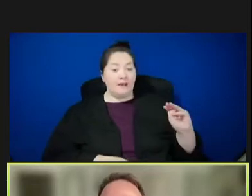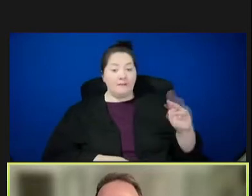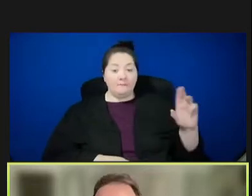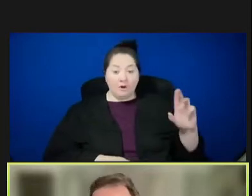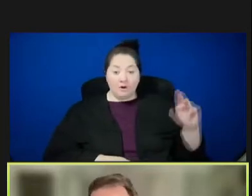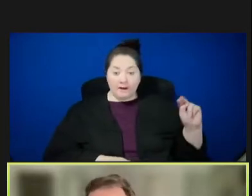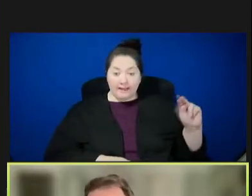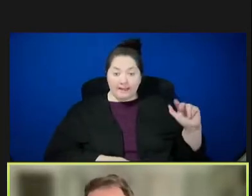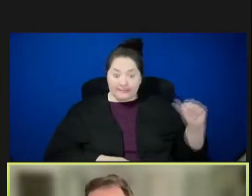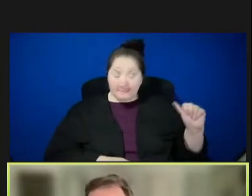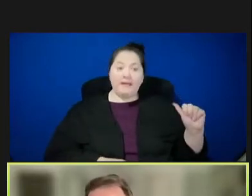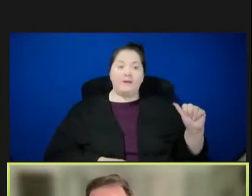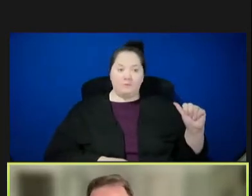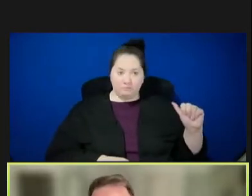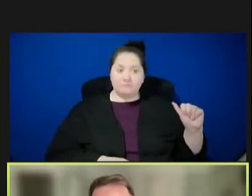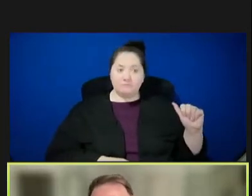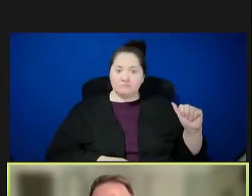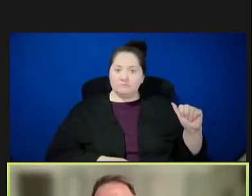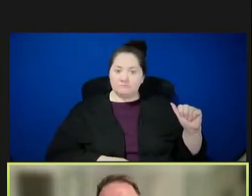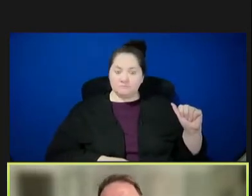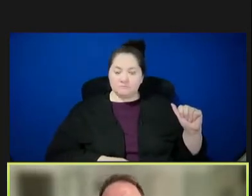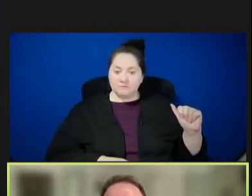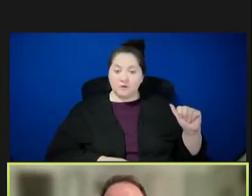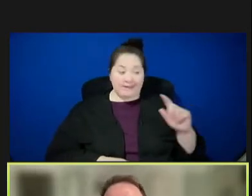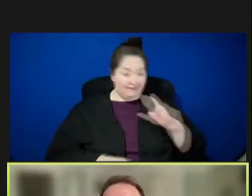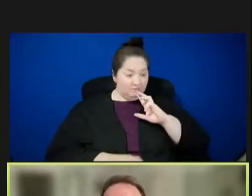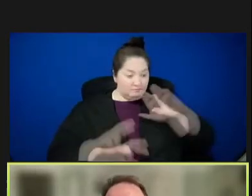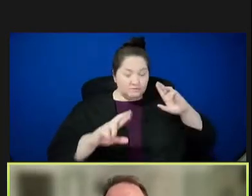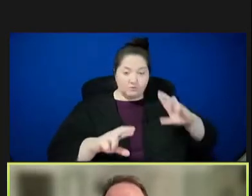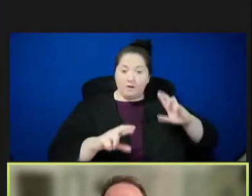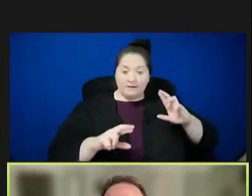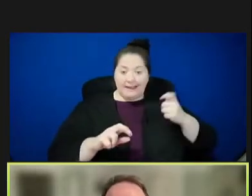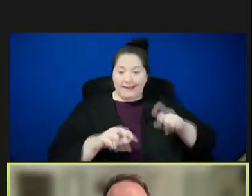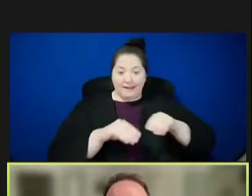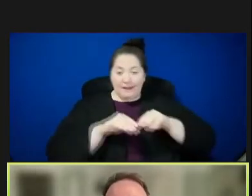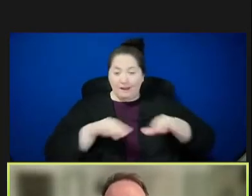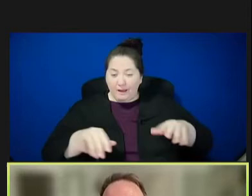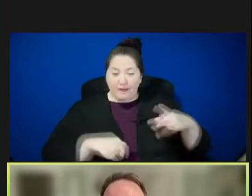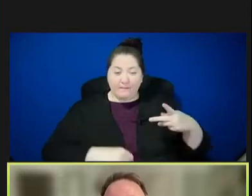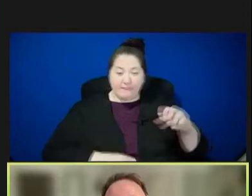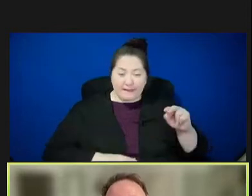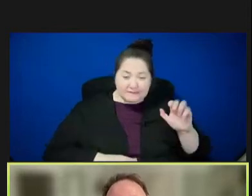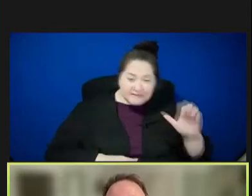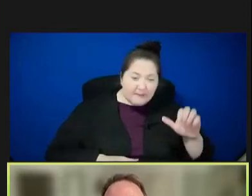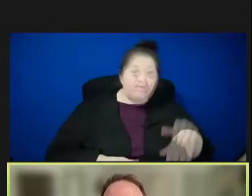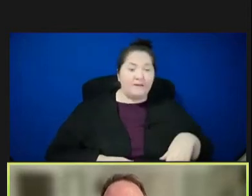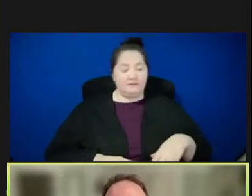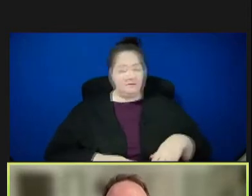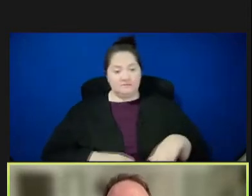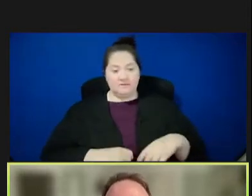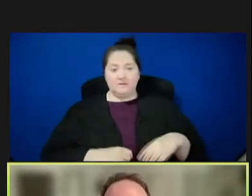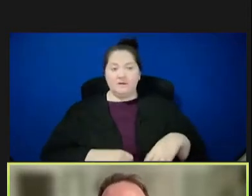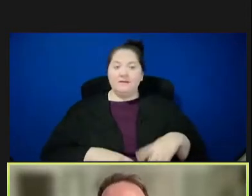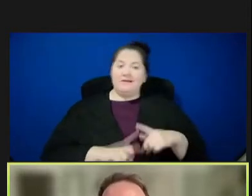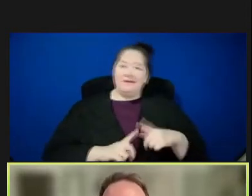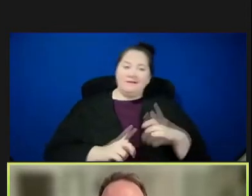for responding to pandemics rapidly, has a number of issues around stability, manufacturing, cost.